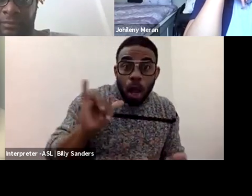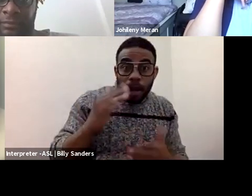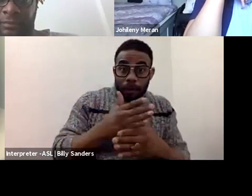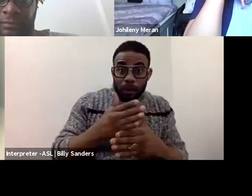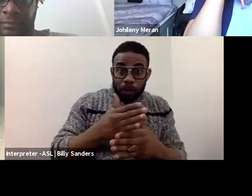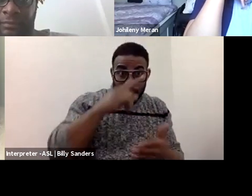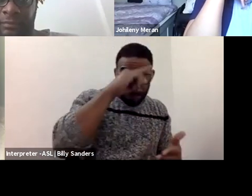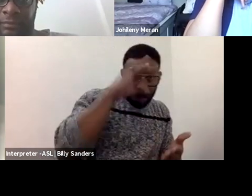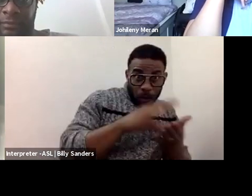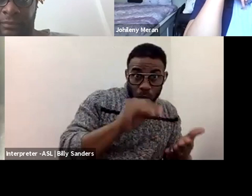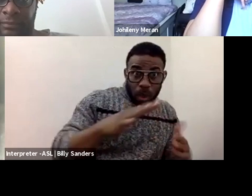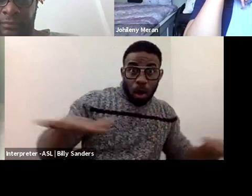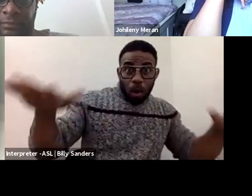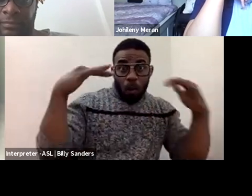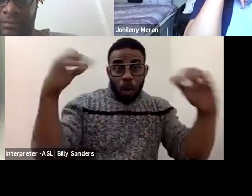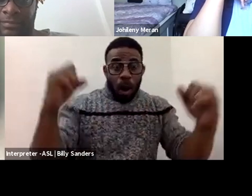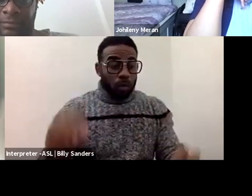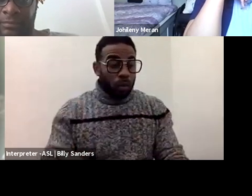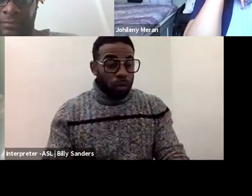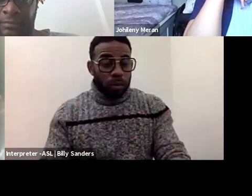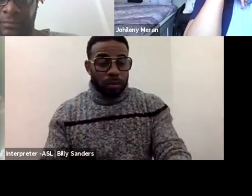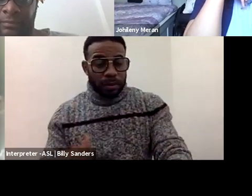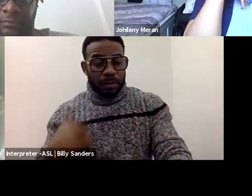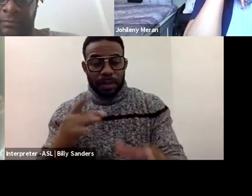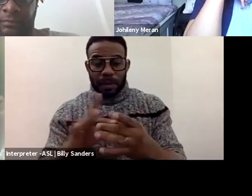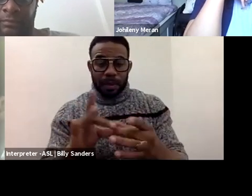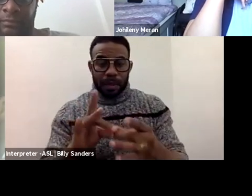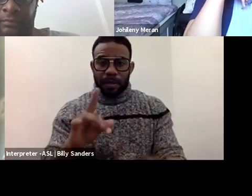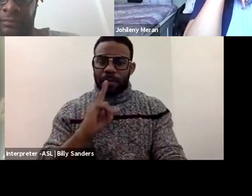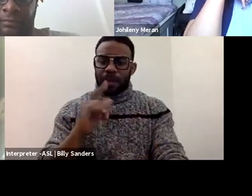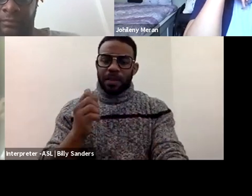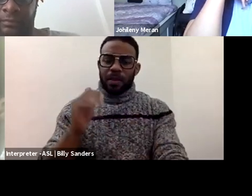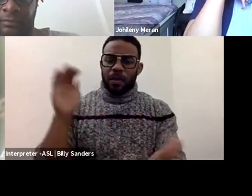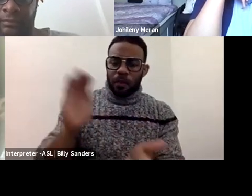Black students abroad. There is a dimension about there being fewer Black students in